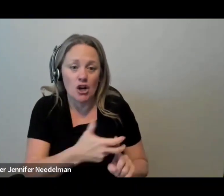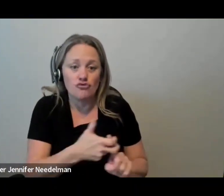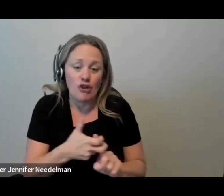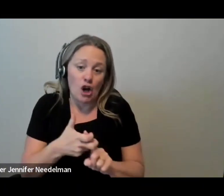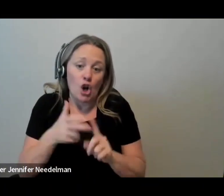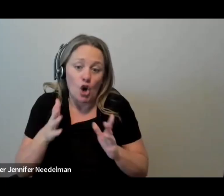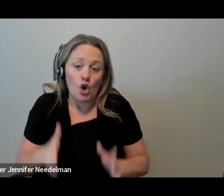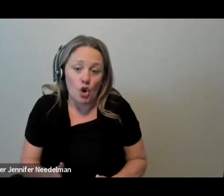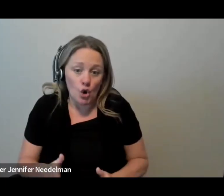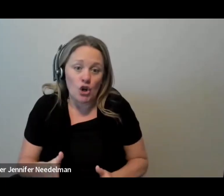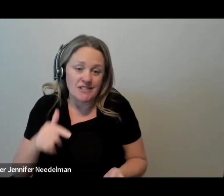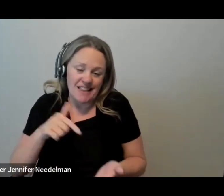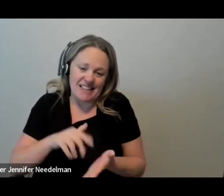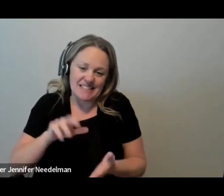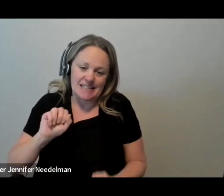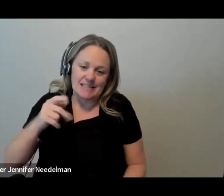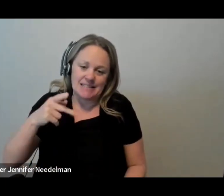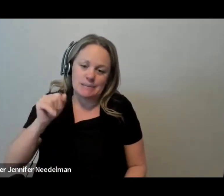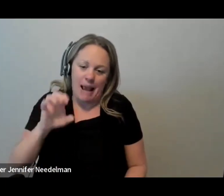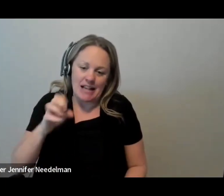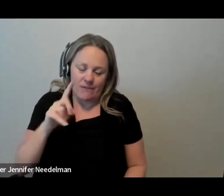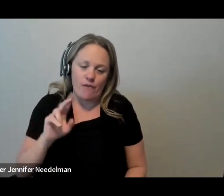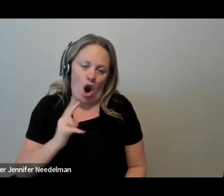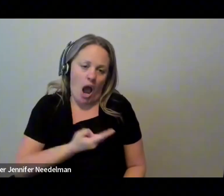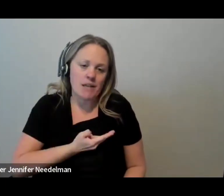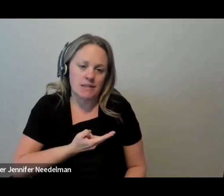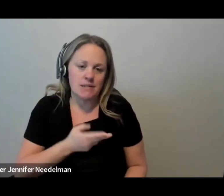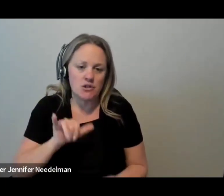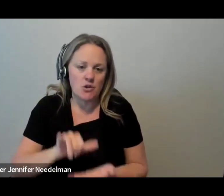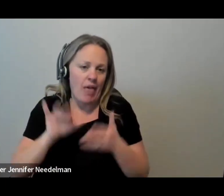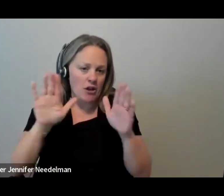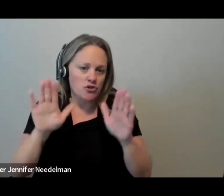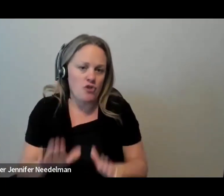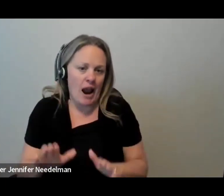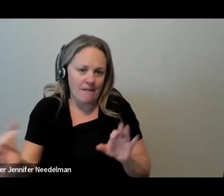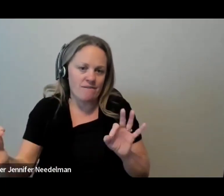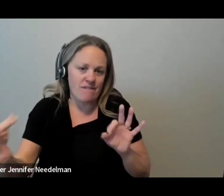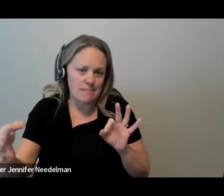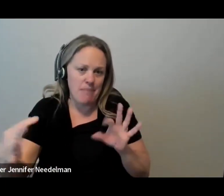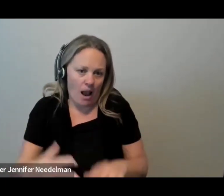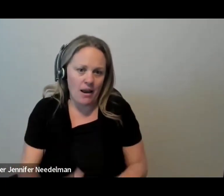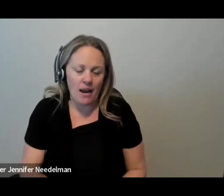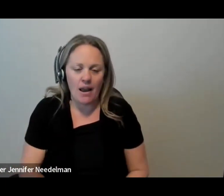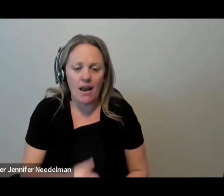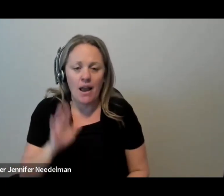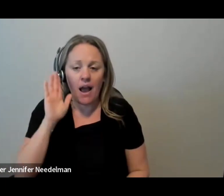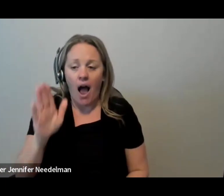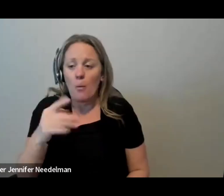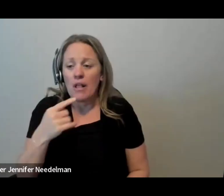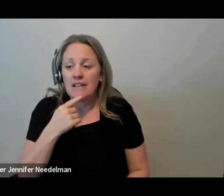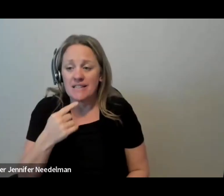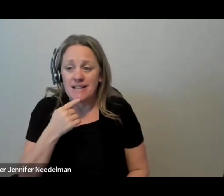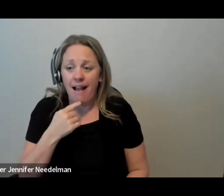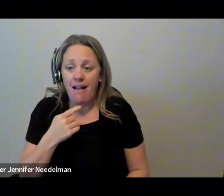is a space for us to ensure. So that is great feedback. And you know, I will say as, as an accessibility leader